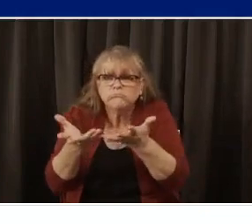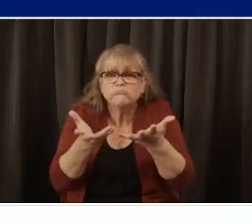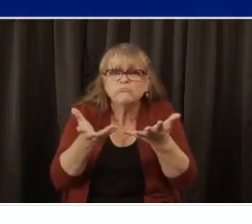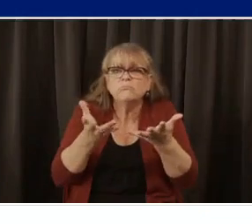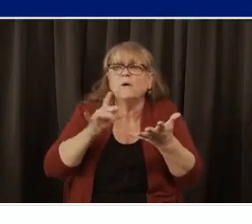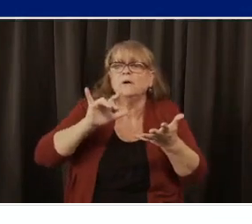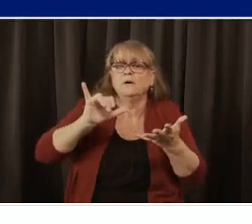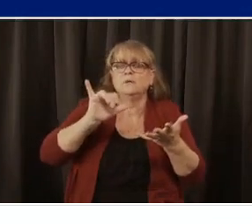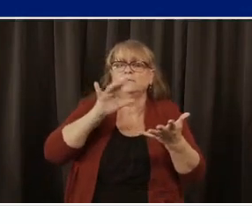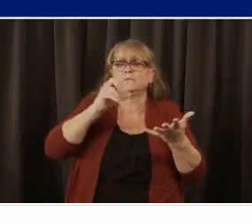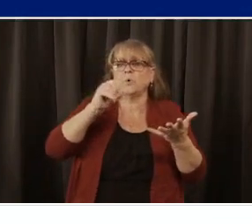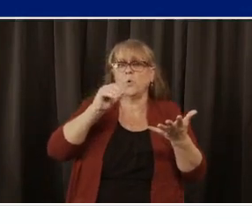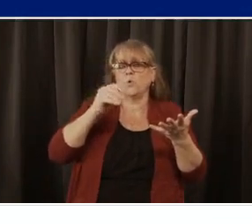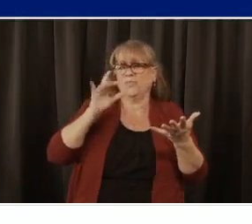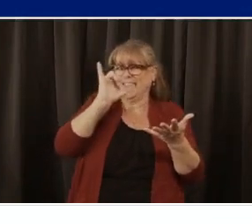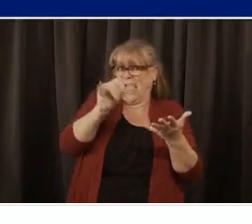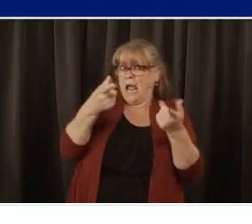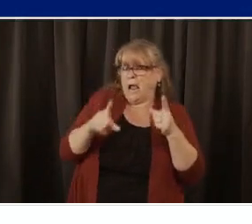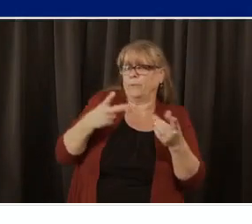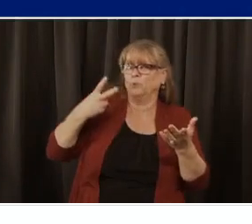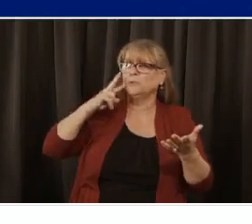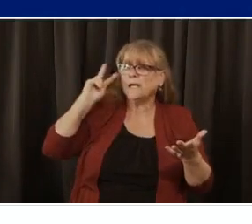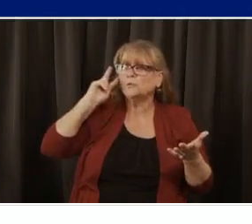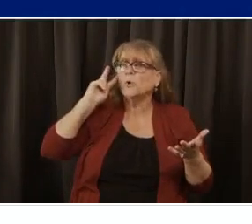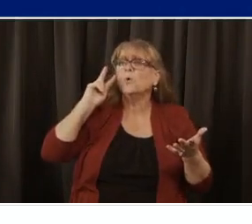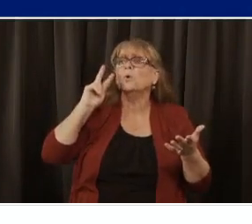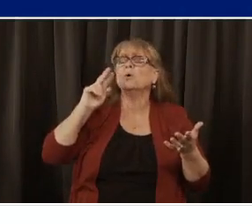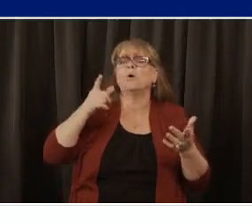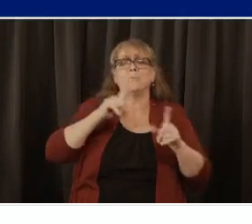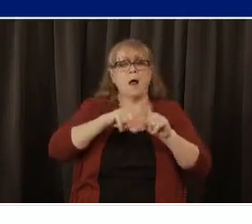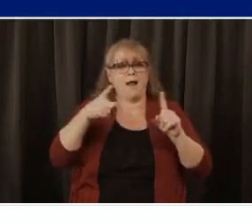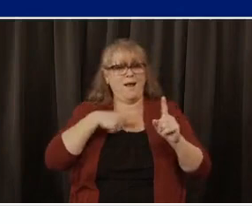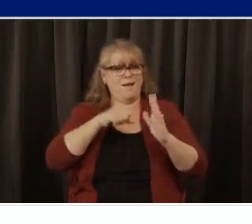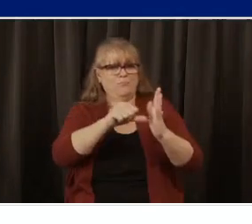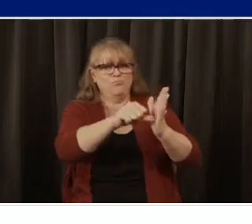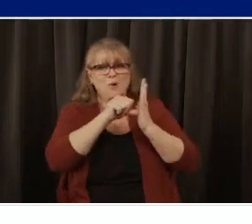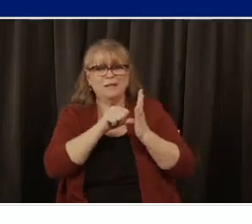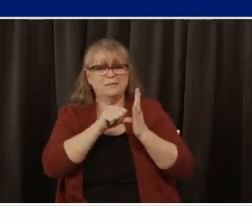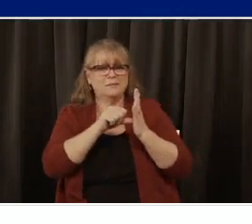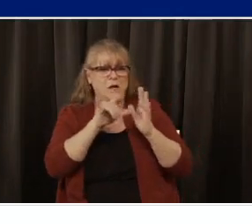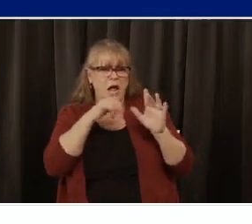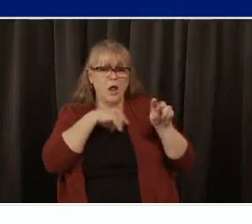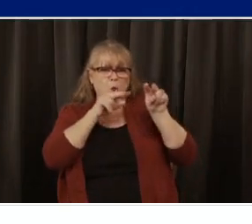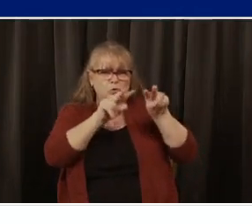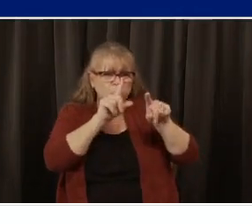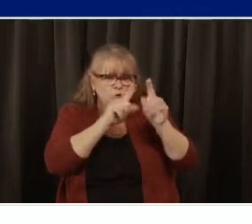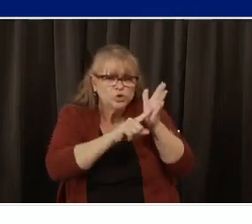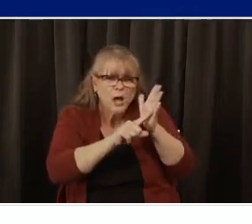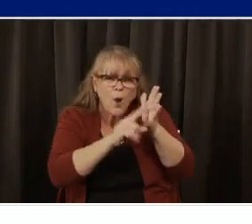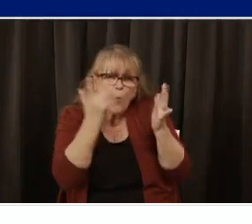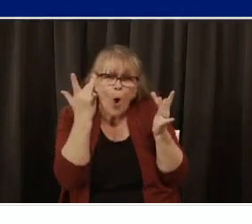kind of oversight of a health system that you'd want during this time of mass vaccination work so